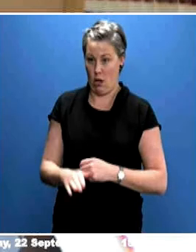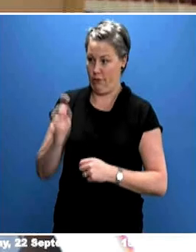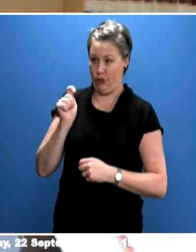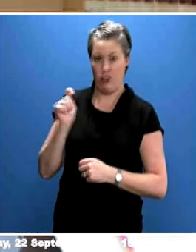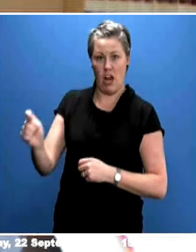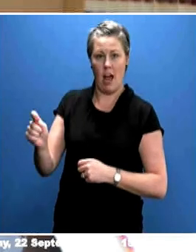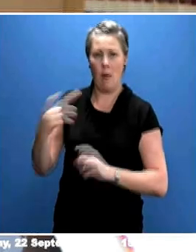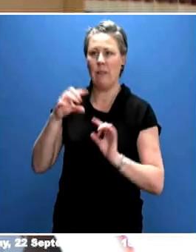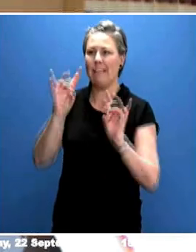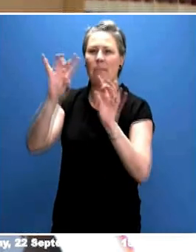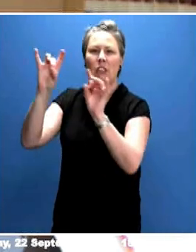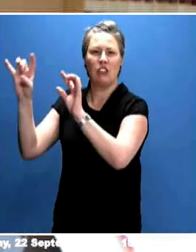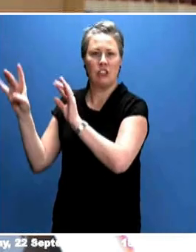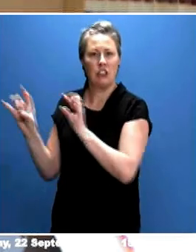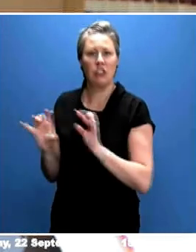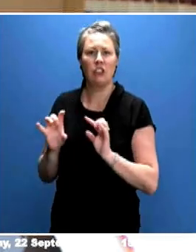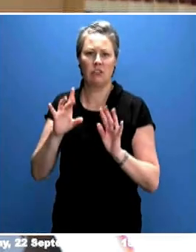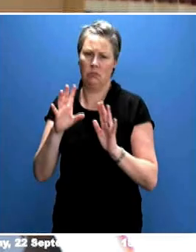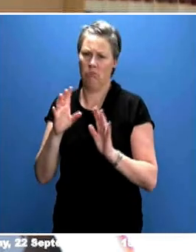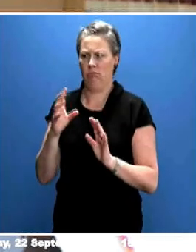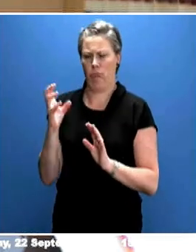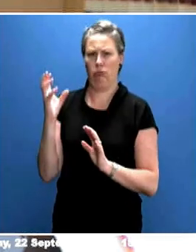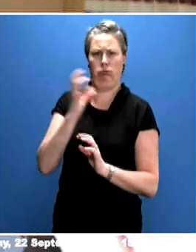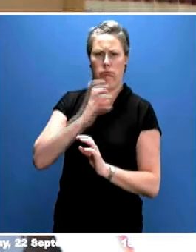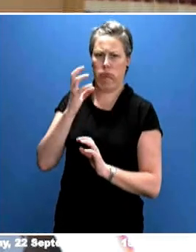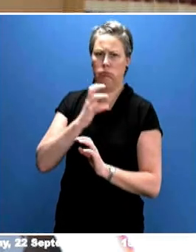It was a very exceptional circumstance and it was a number of years ago,